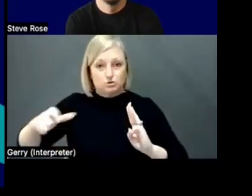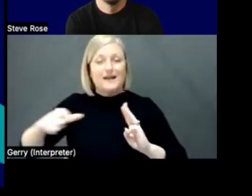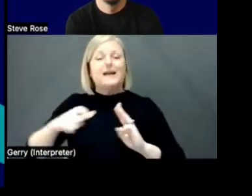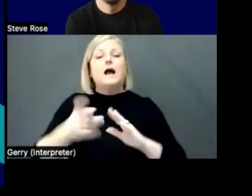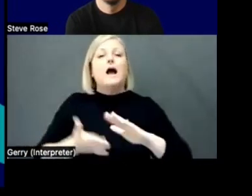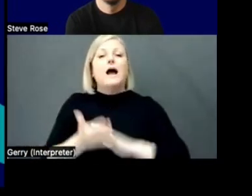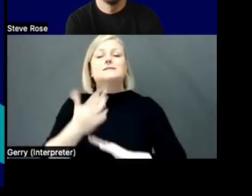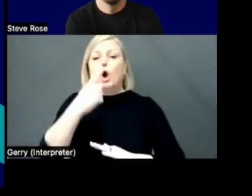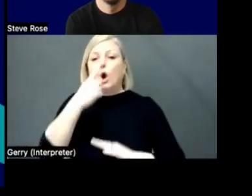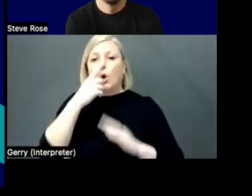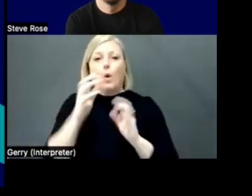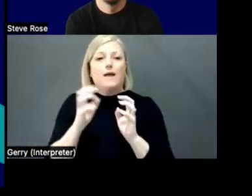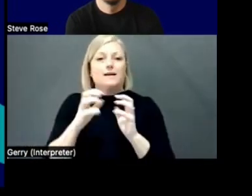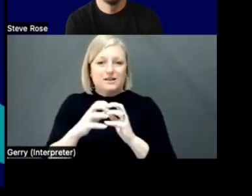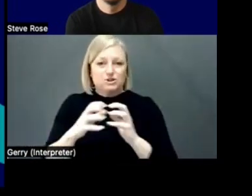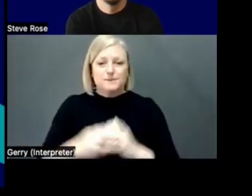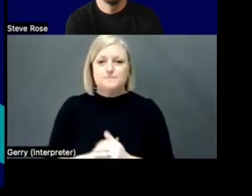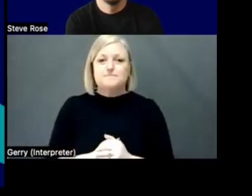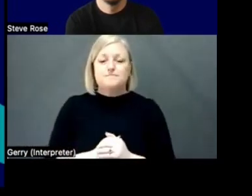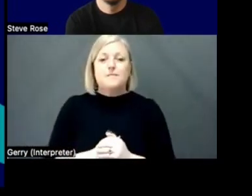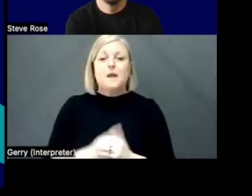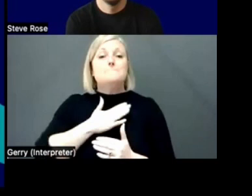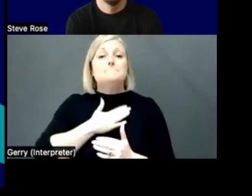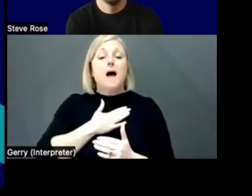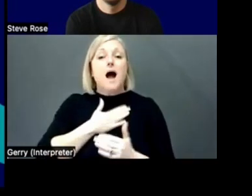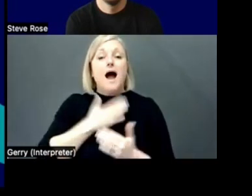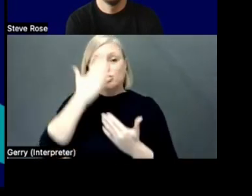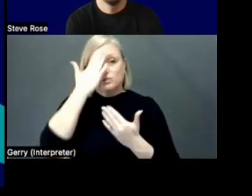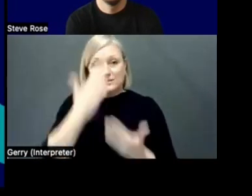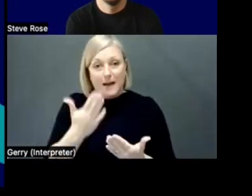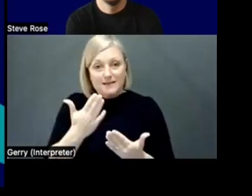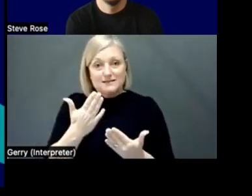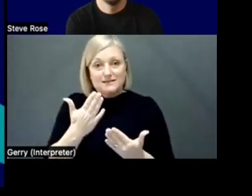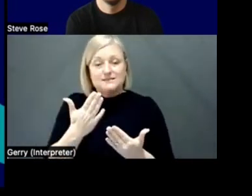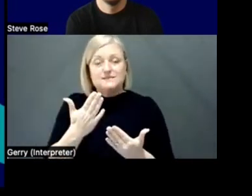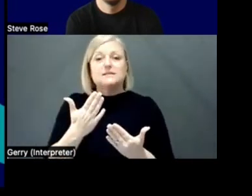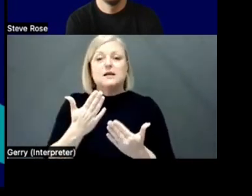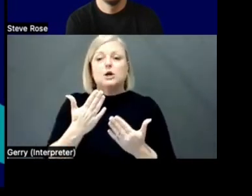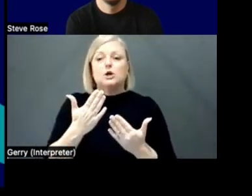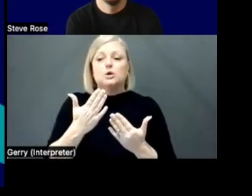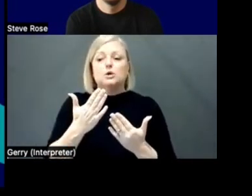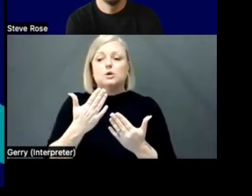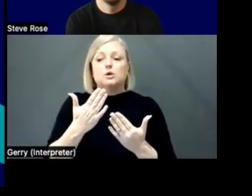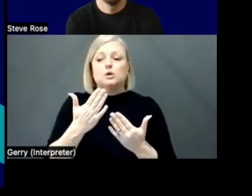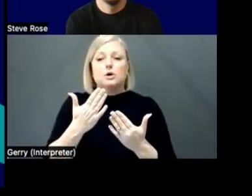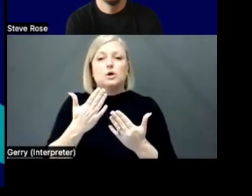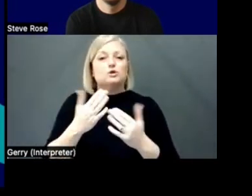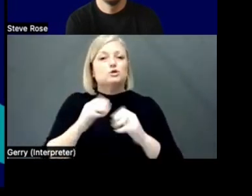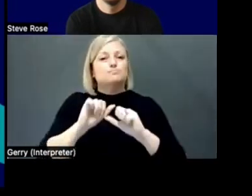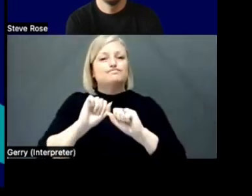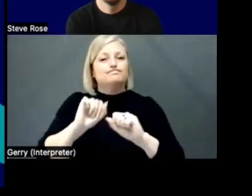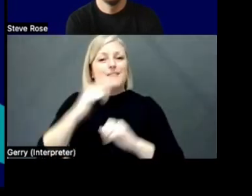nation and I'd like to pay my respect to the elders past and present, and also extend a warm welcome to